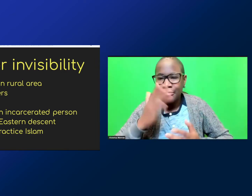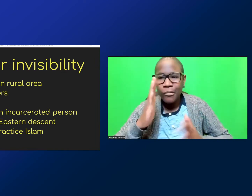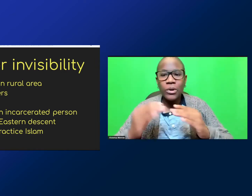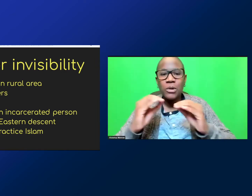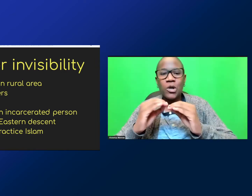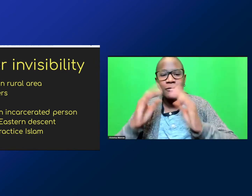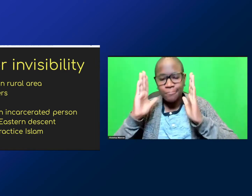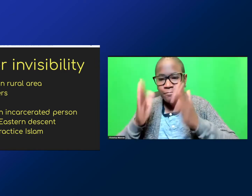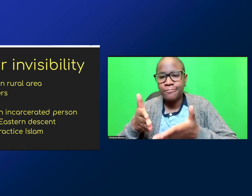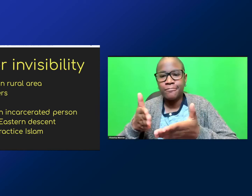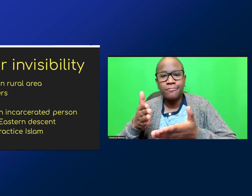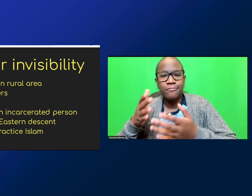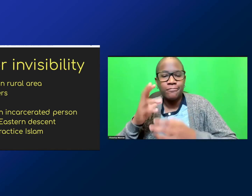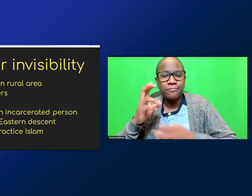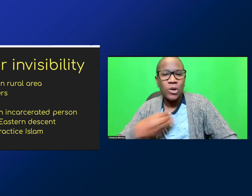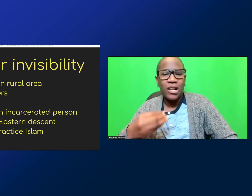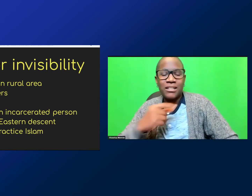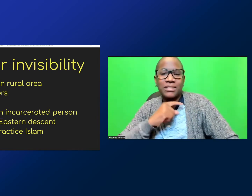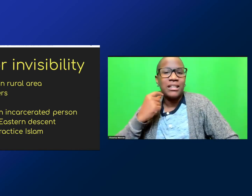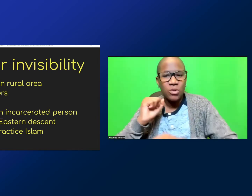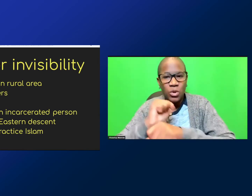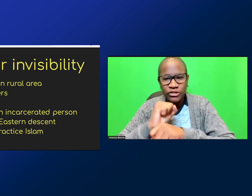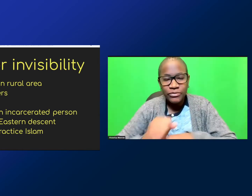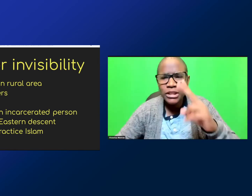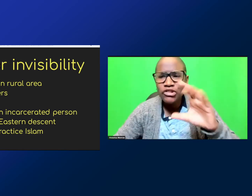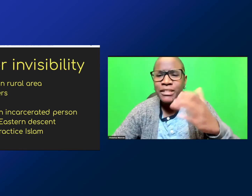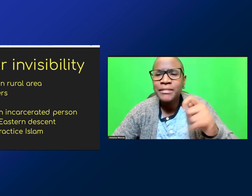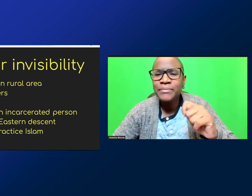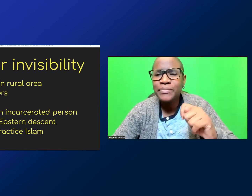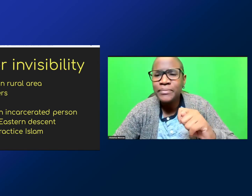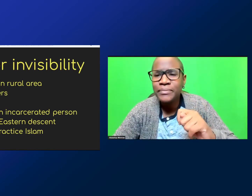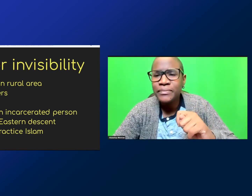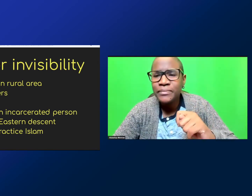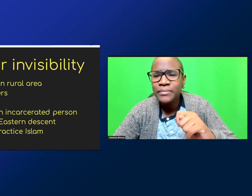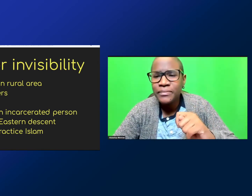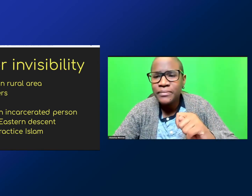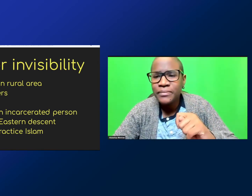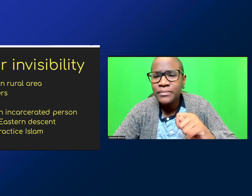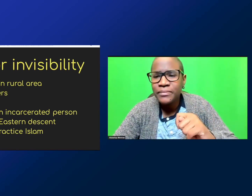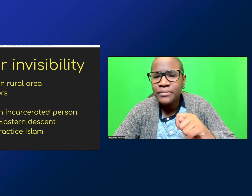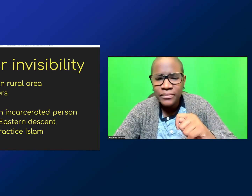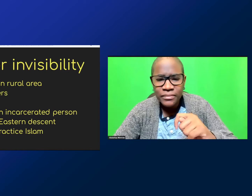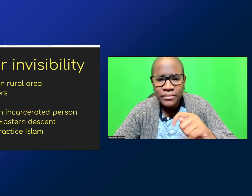you know they we tend to focus just on a certain subset of workers rather than looking at all the